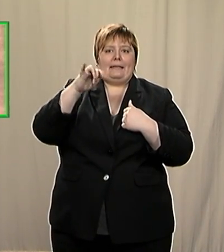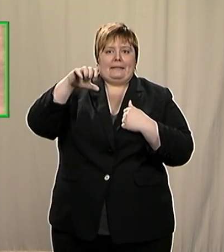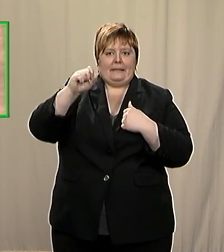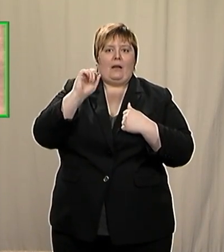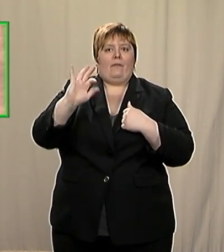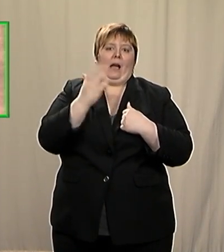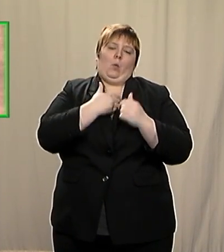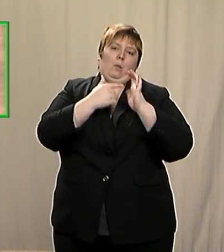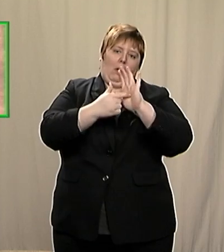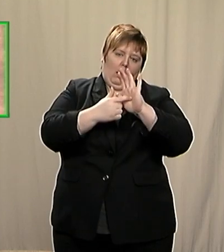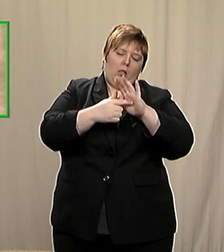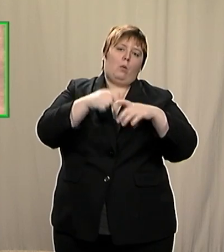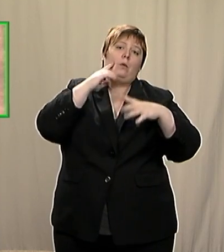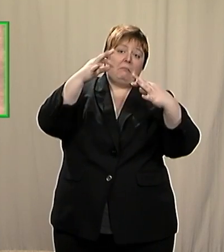and give you some examples.